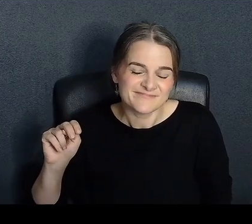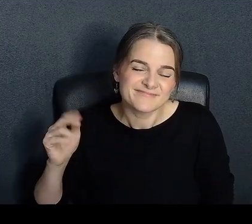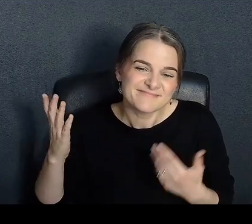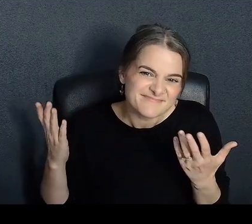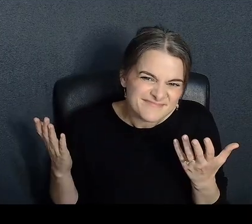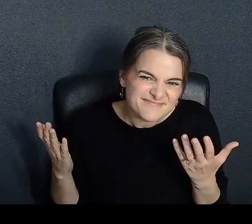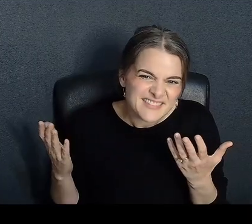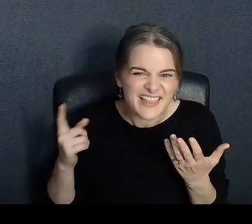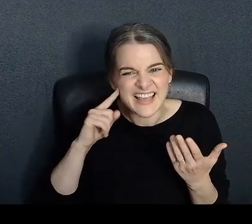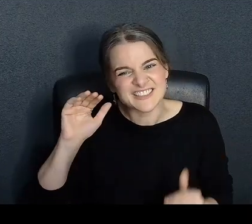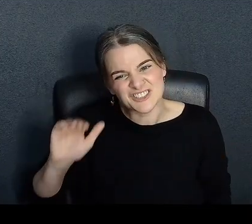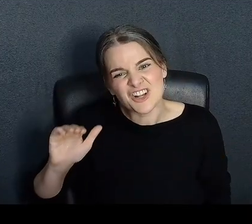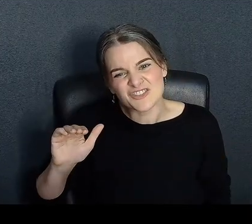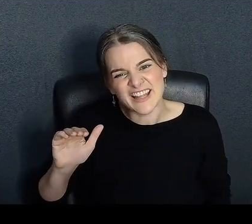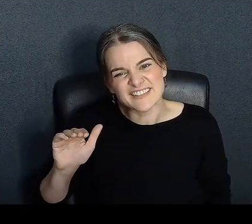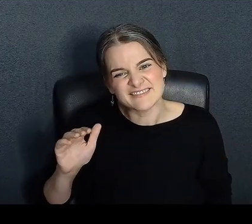I think children need that extra help.